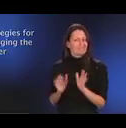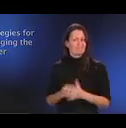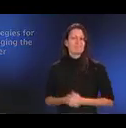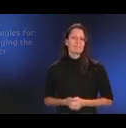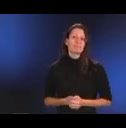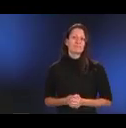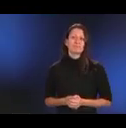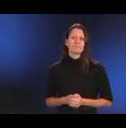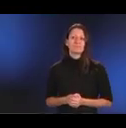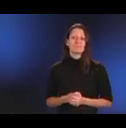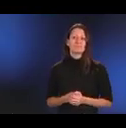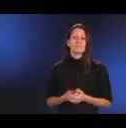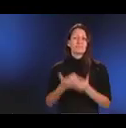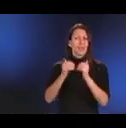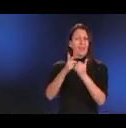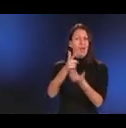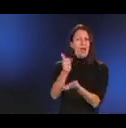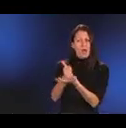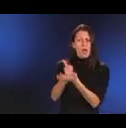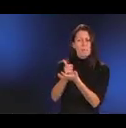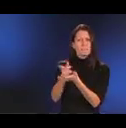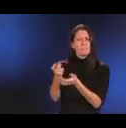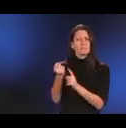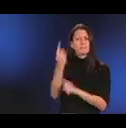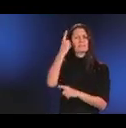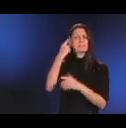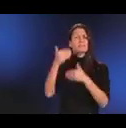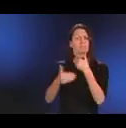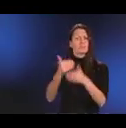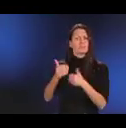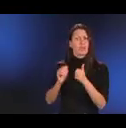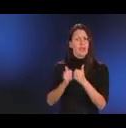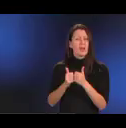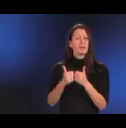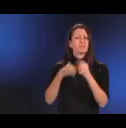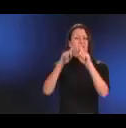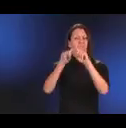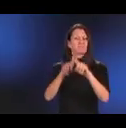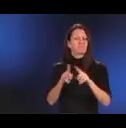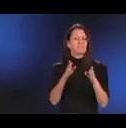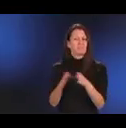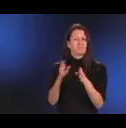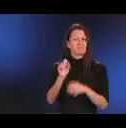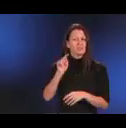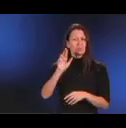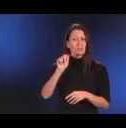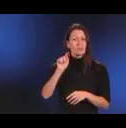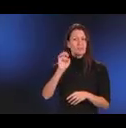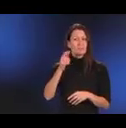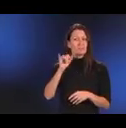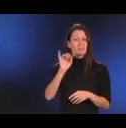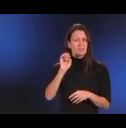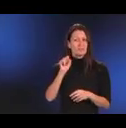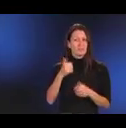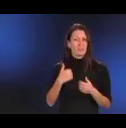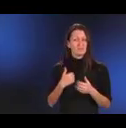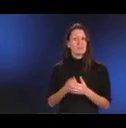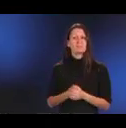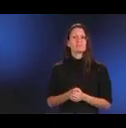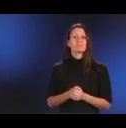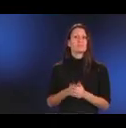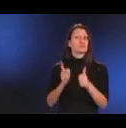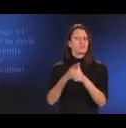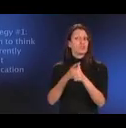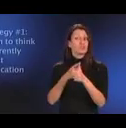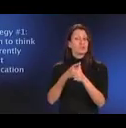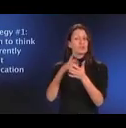Here are things you can help the peer understand – some strategies.